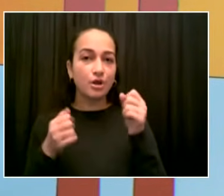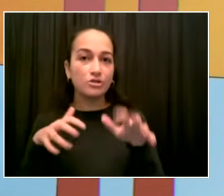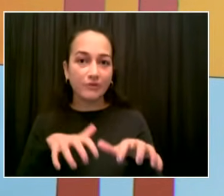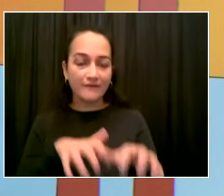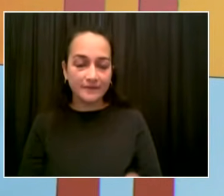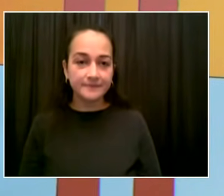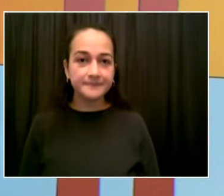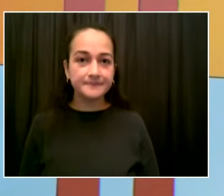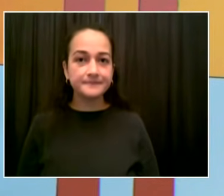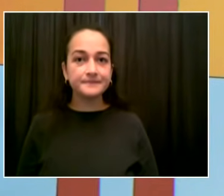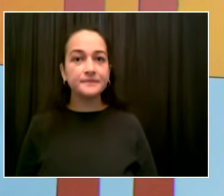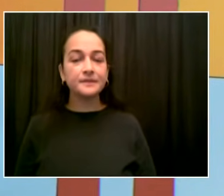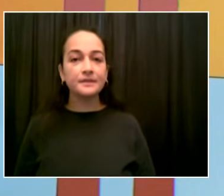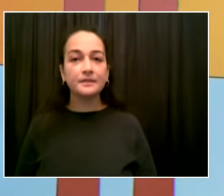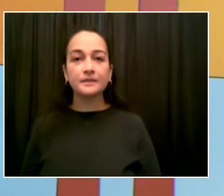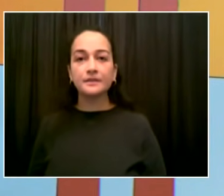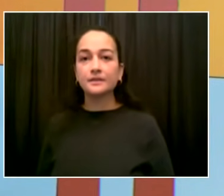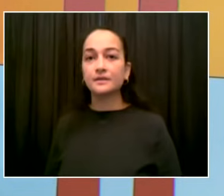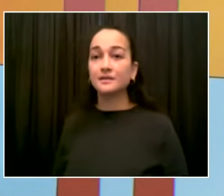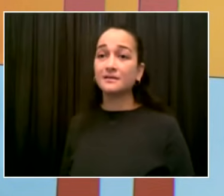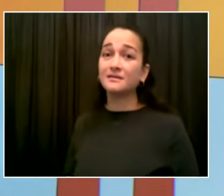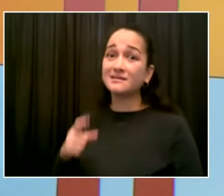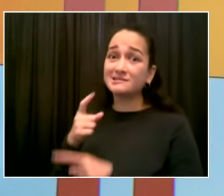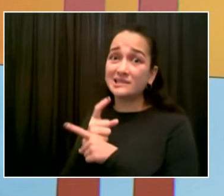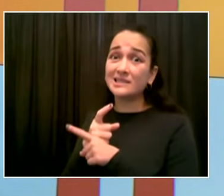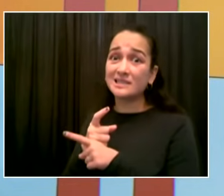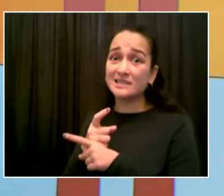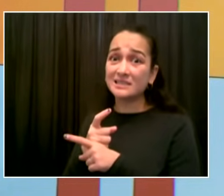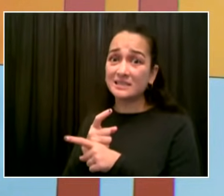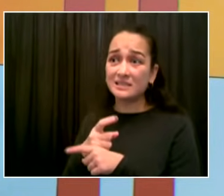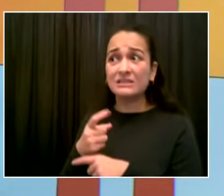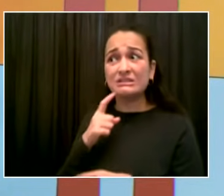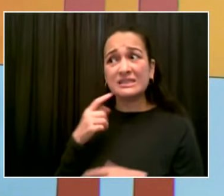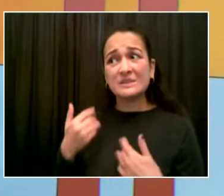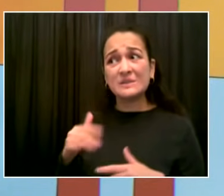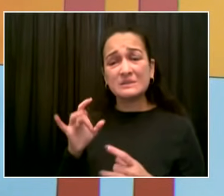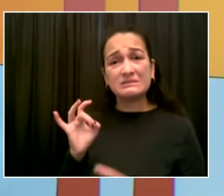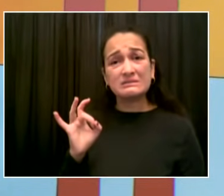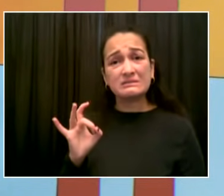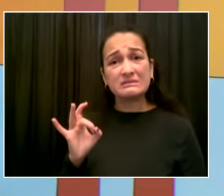THINK WE HAVE A REAL CONGESTION PROEMBL. THERE'S NO QUESTION. I EXPERIENCED IT MYSELF.